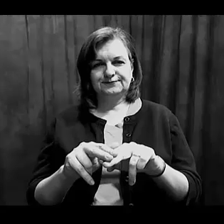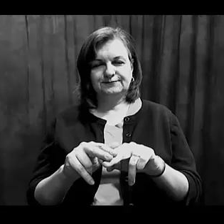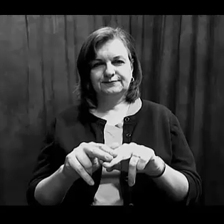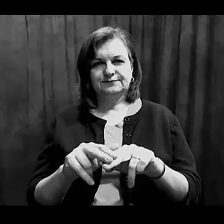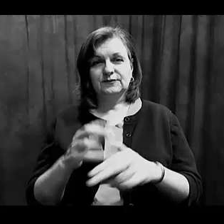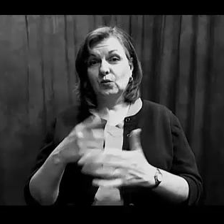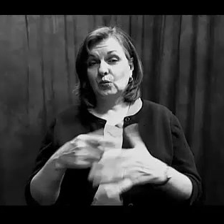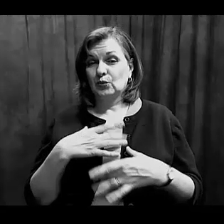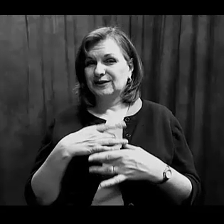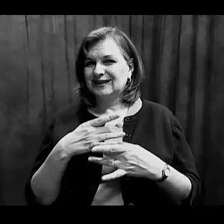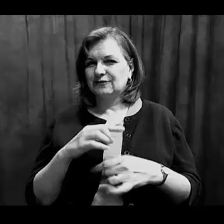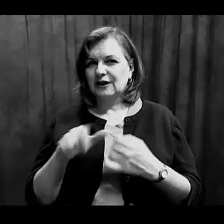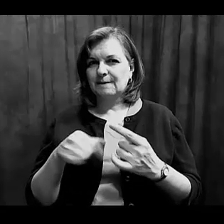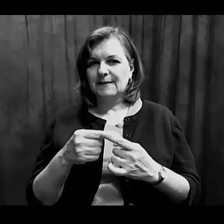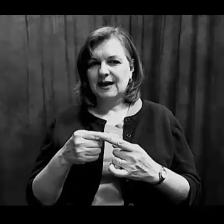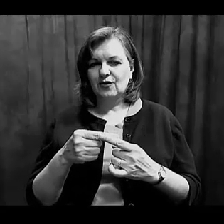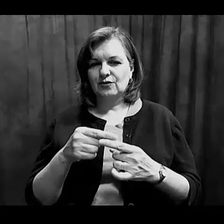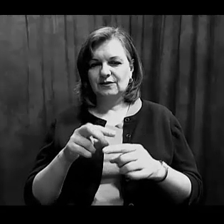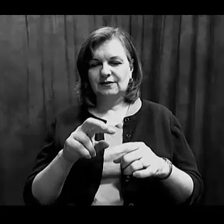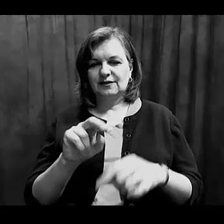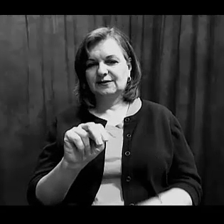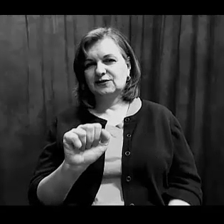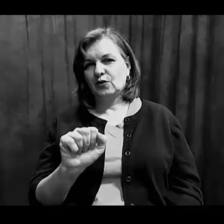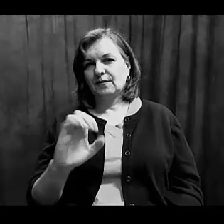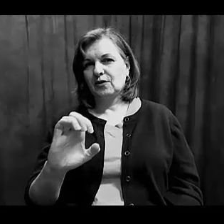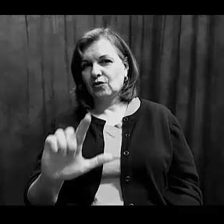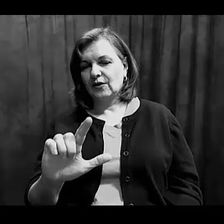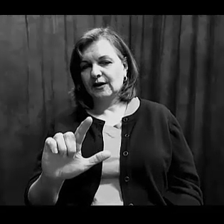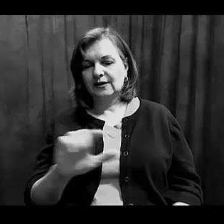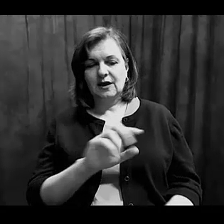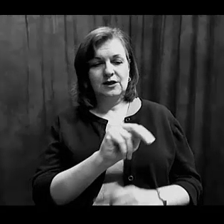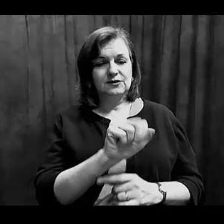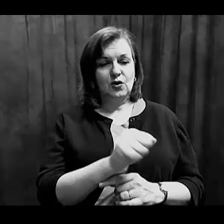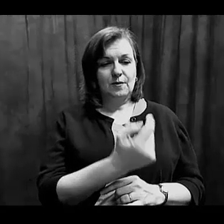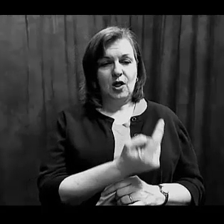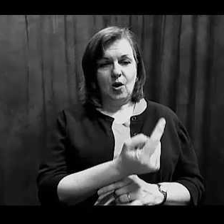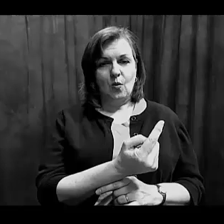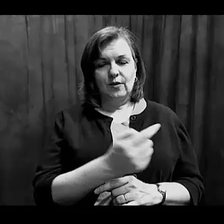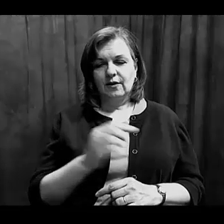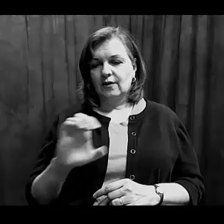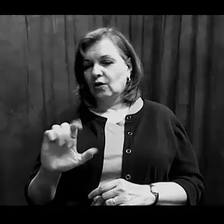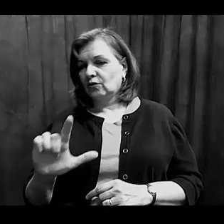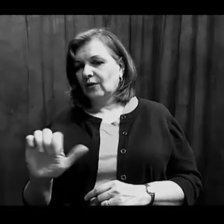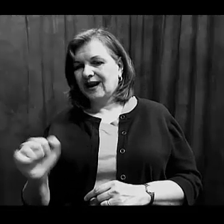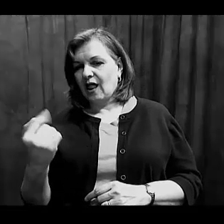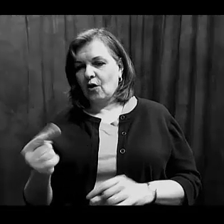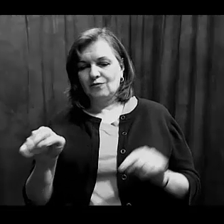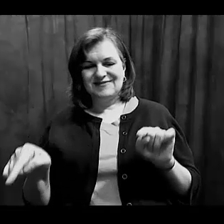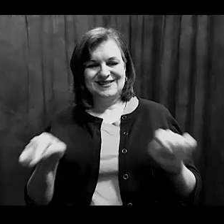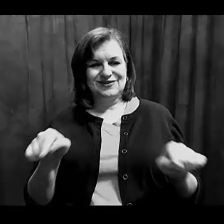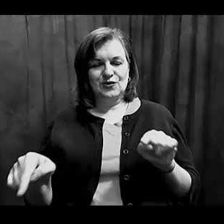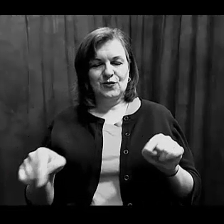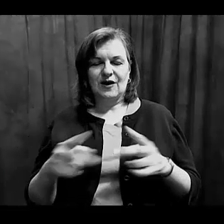table salt -- the interesting thing about sodium chloride is sodium and chloride alone